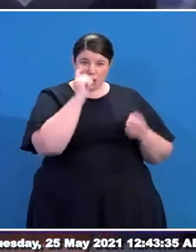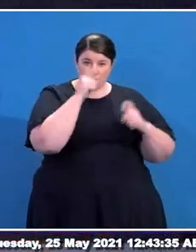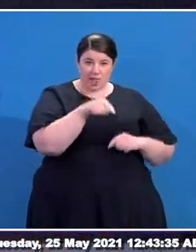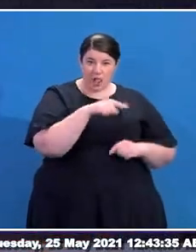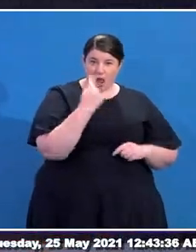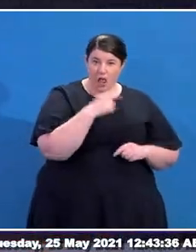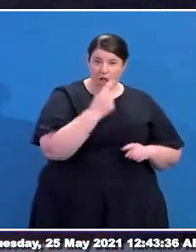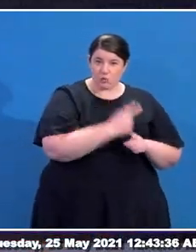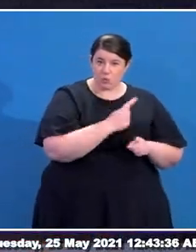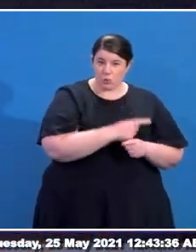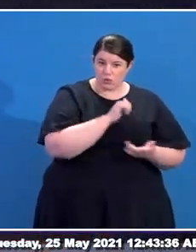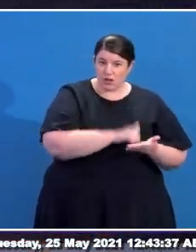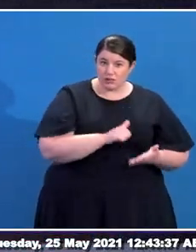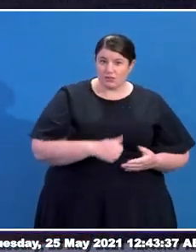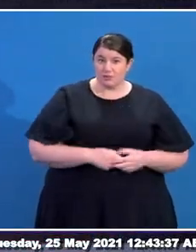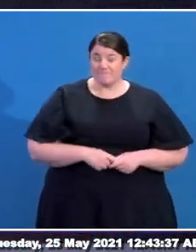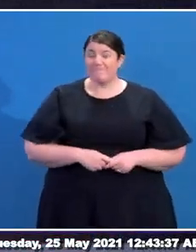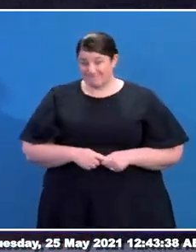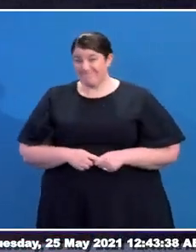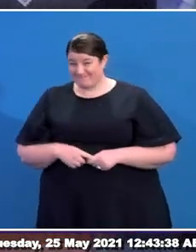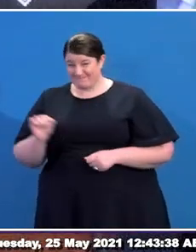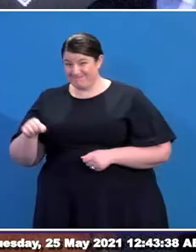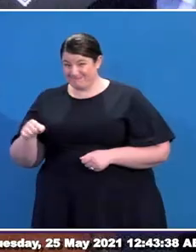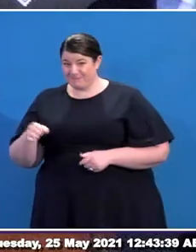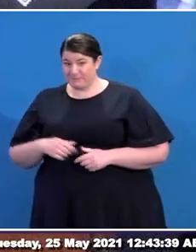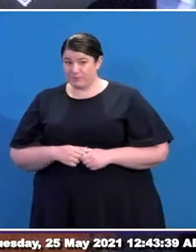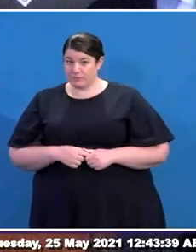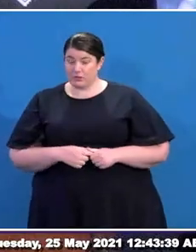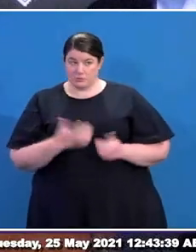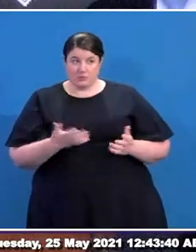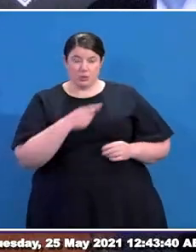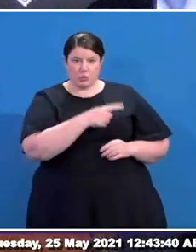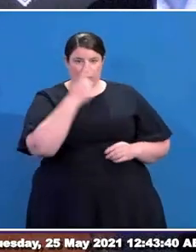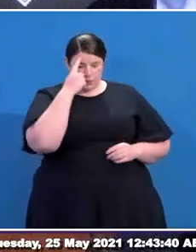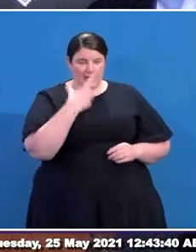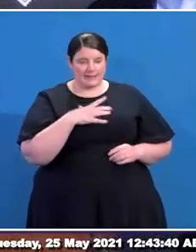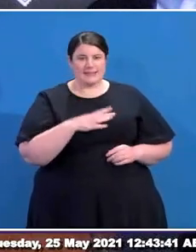Is that part of the reason why you thought you needed to make a complaint?